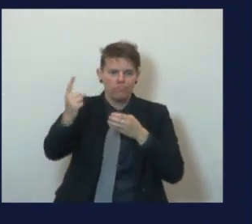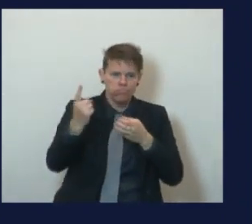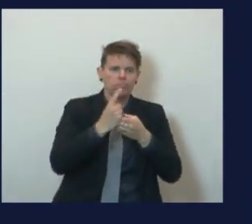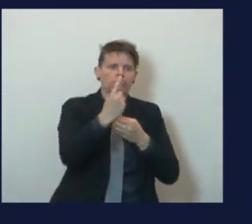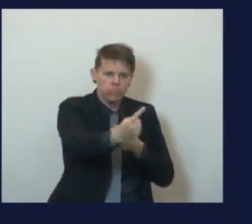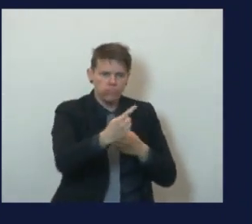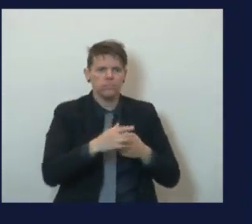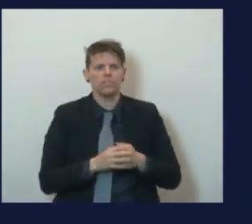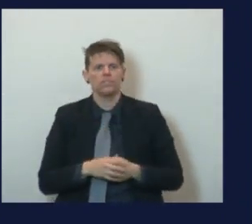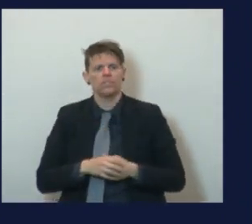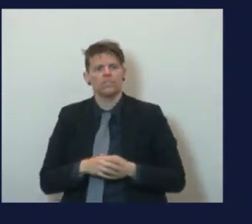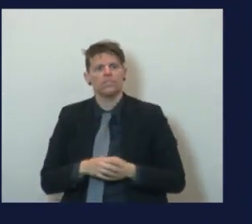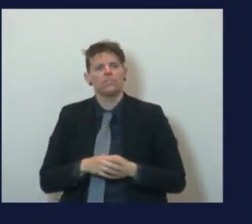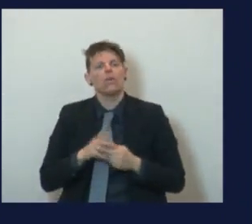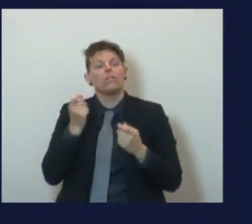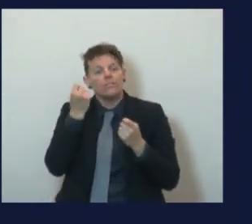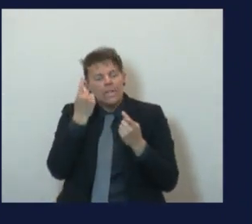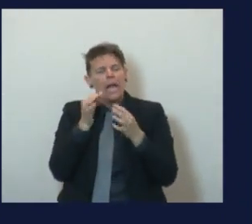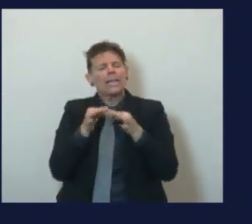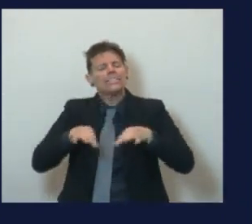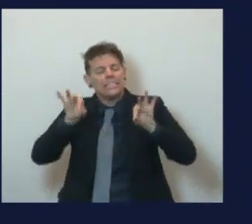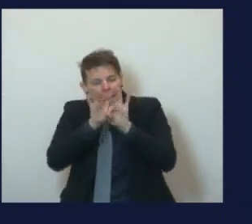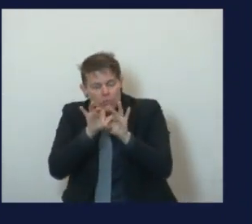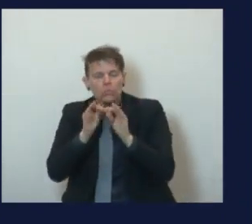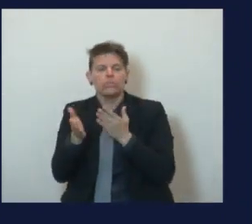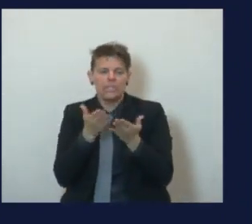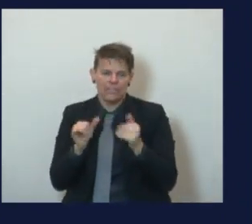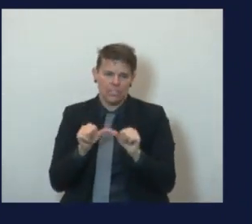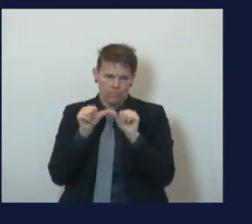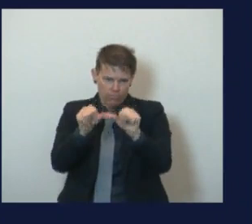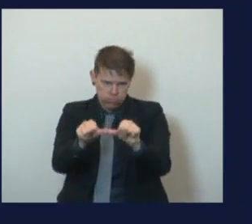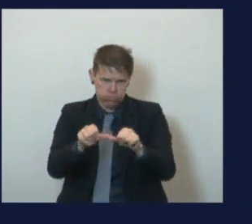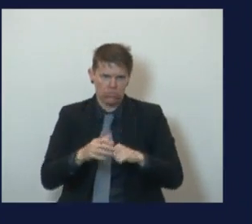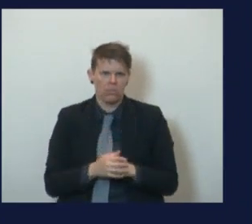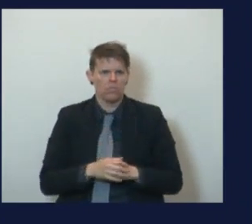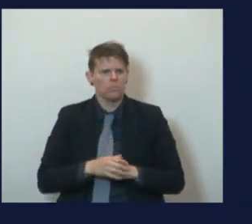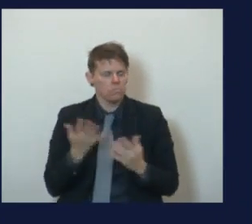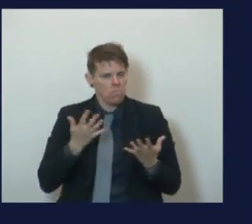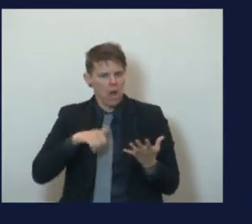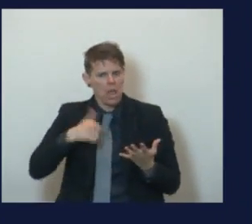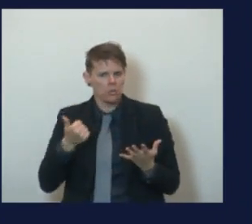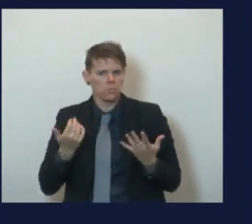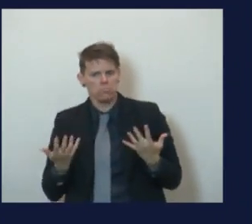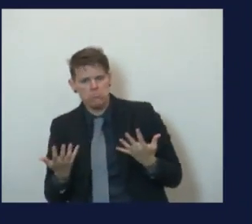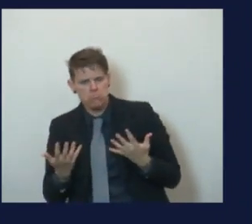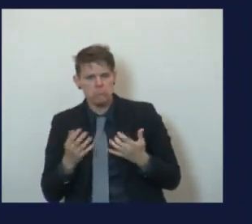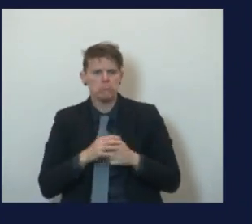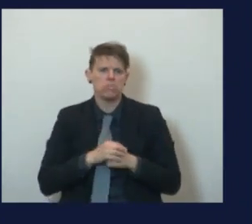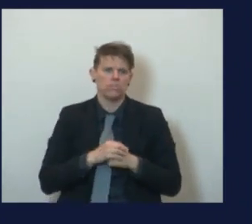WE’RE STAYING THE INSTRUCTION TO REMAIN IN PLACE. EXCEPT FOR THESE ESSENTIAL SERVICES.